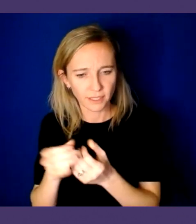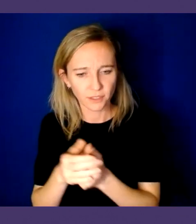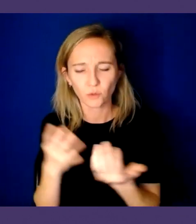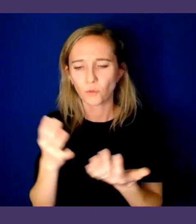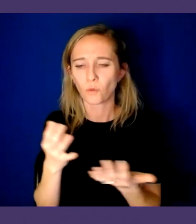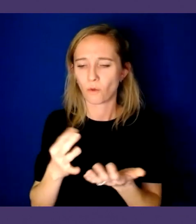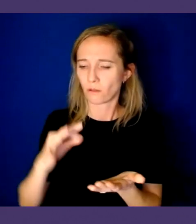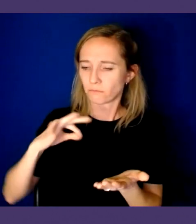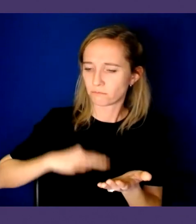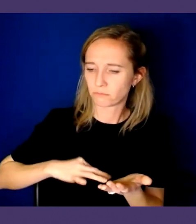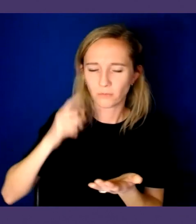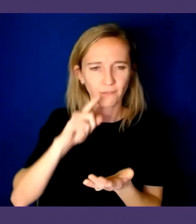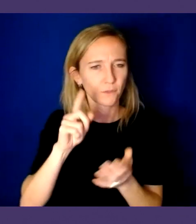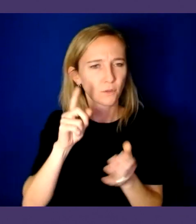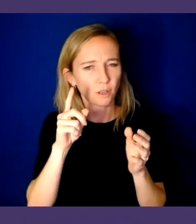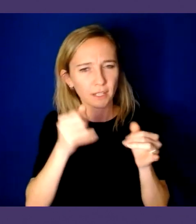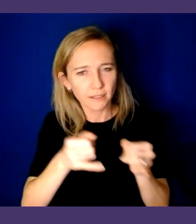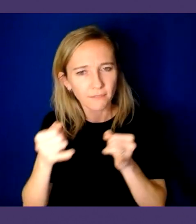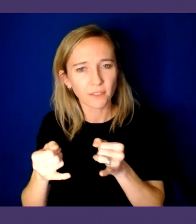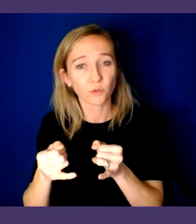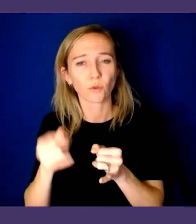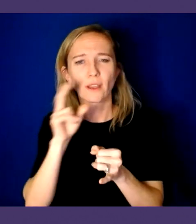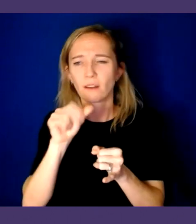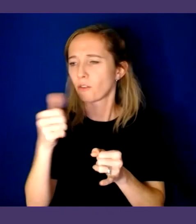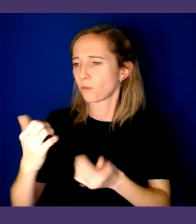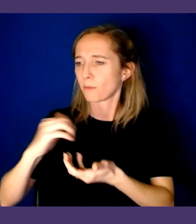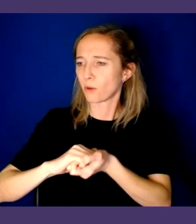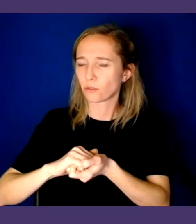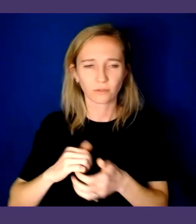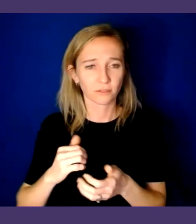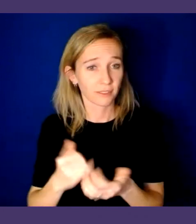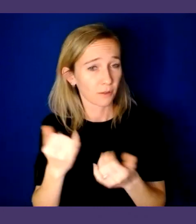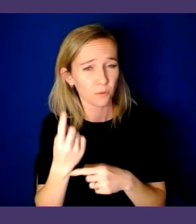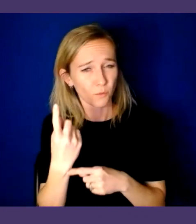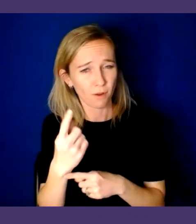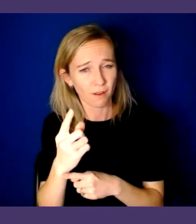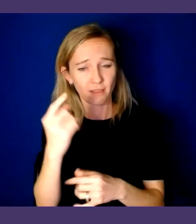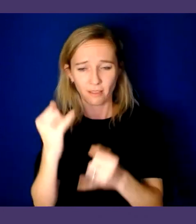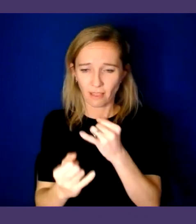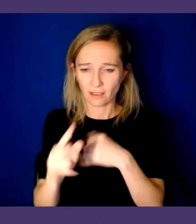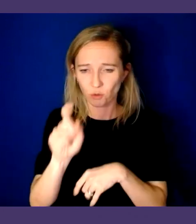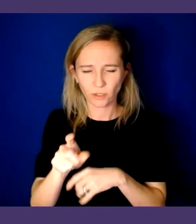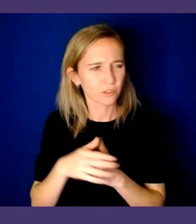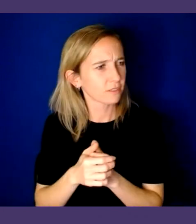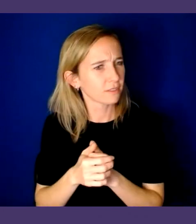Really, the only question left that I can see is, how do we get others to engage with your organization?